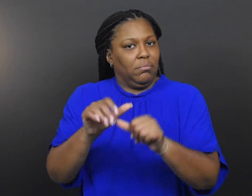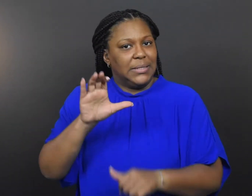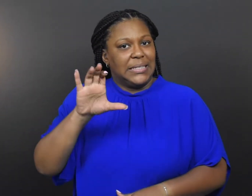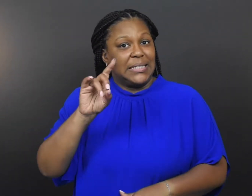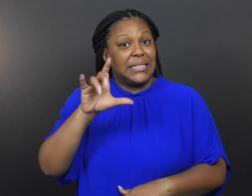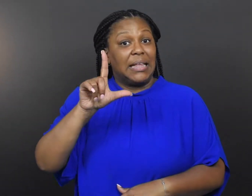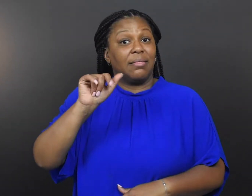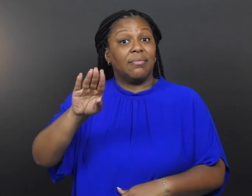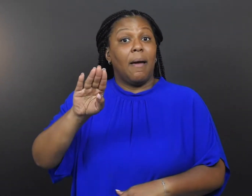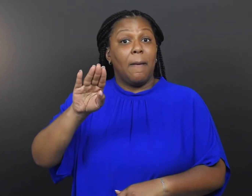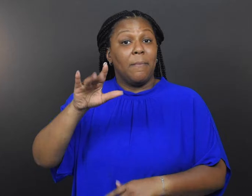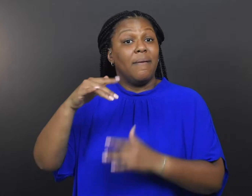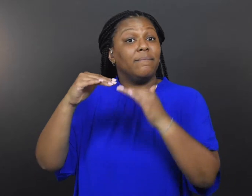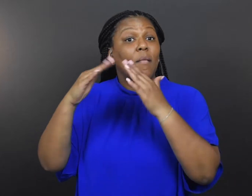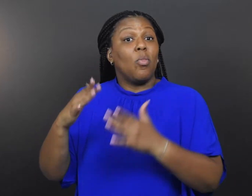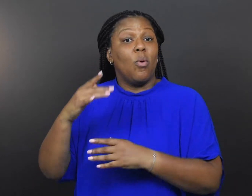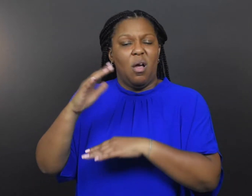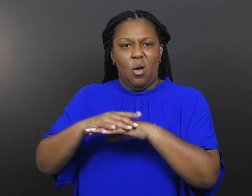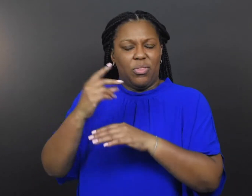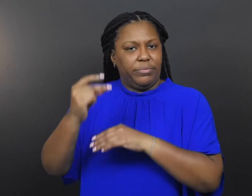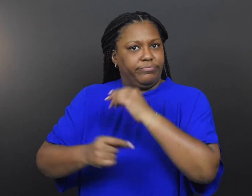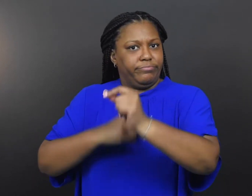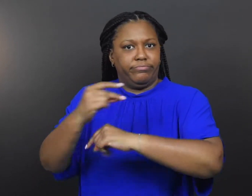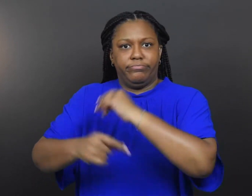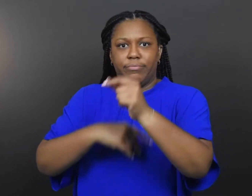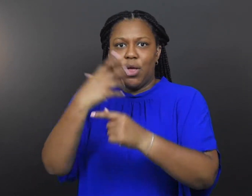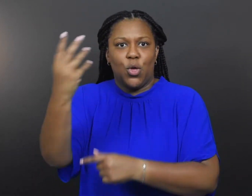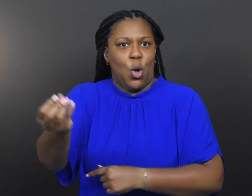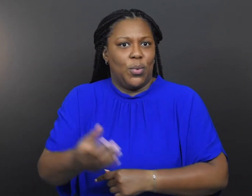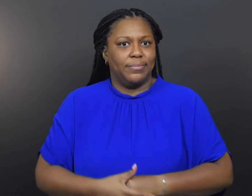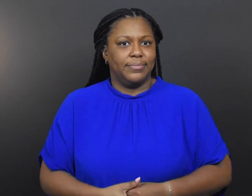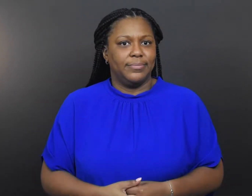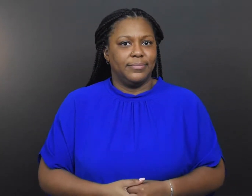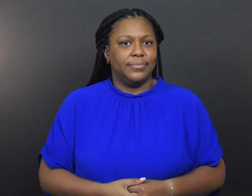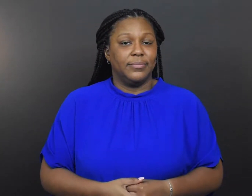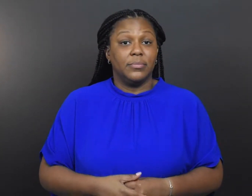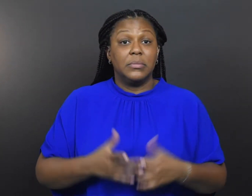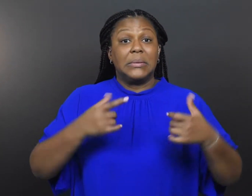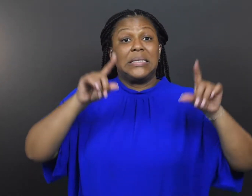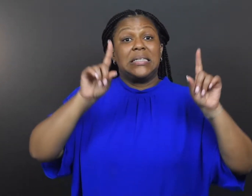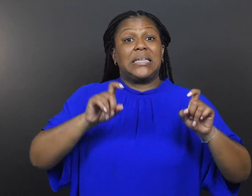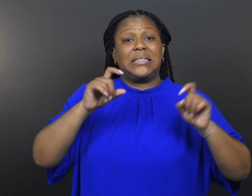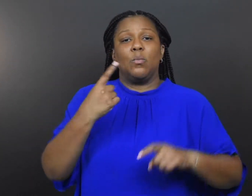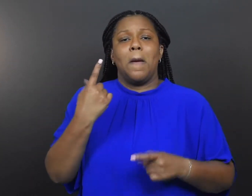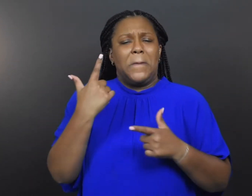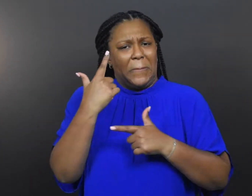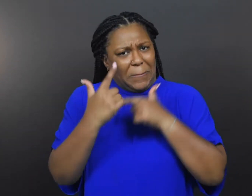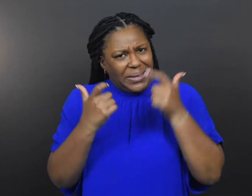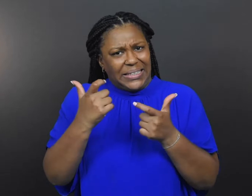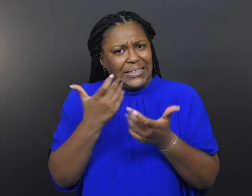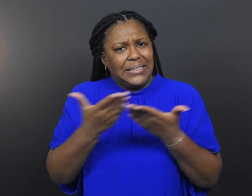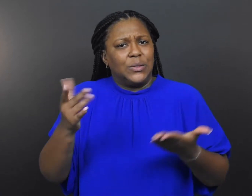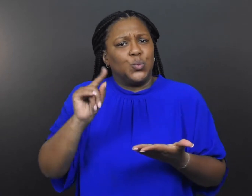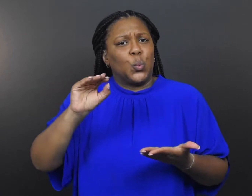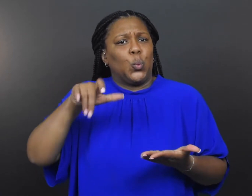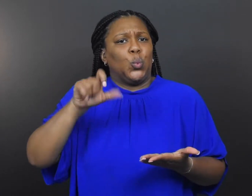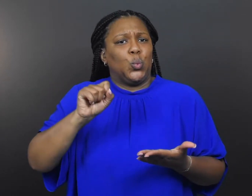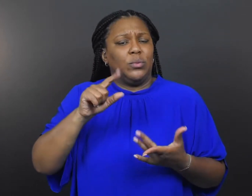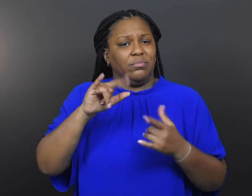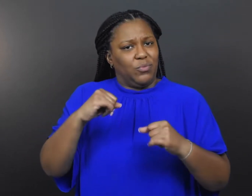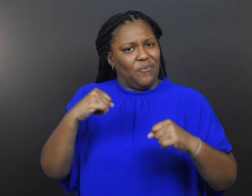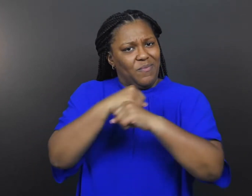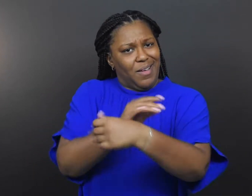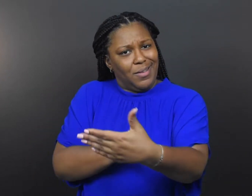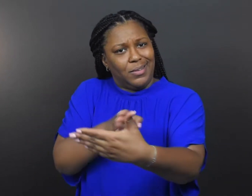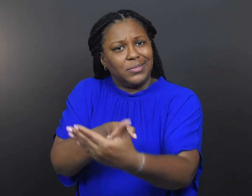Testing Demand Keeps CDC Lab Fellow on the Go Testing is one of the biggest tools in fighting